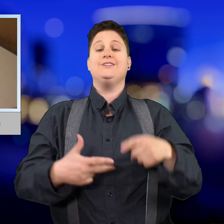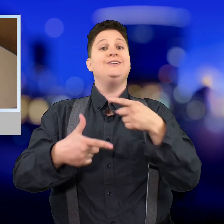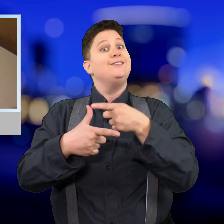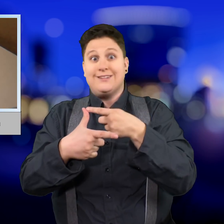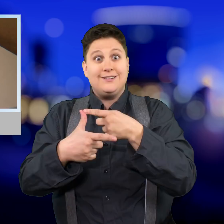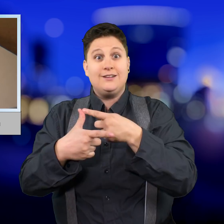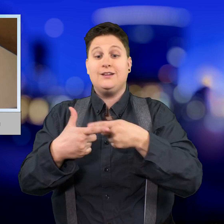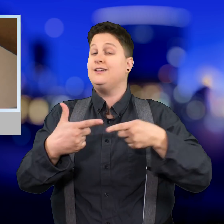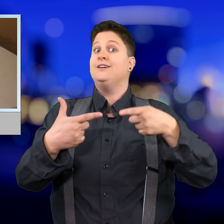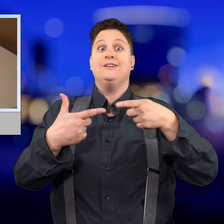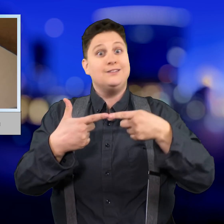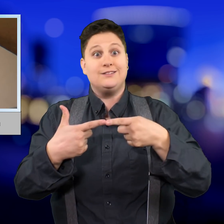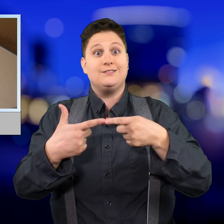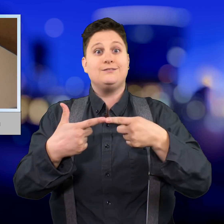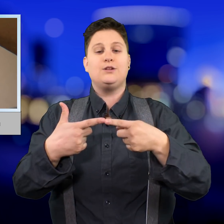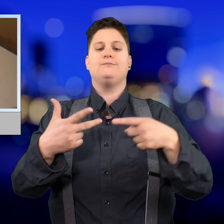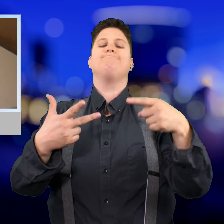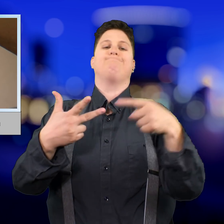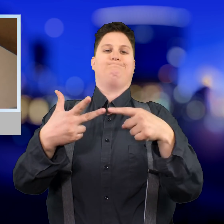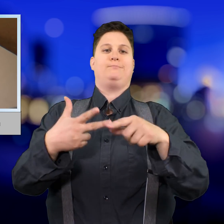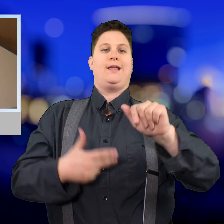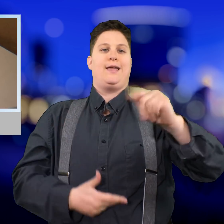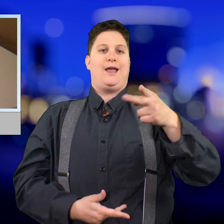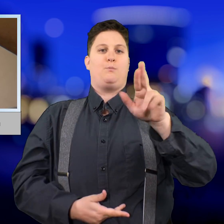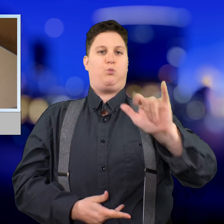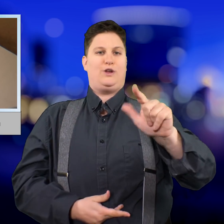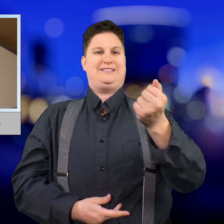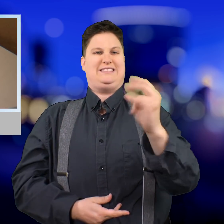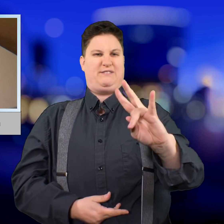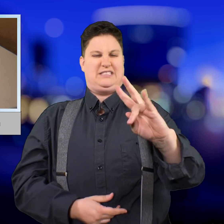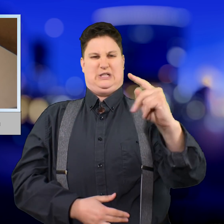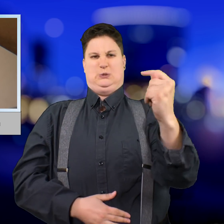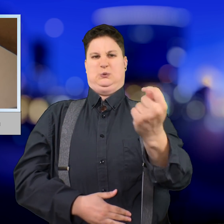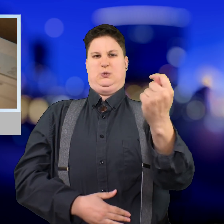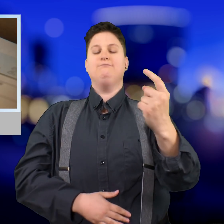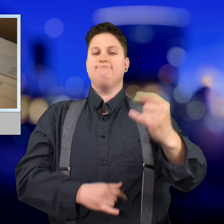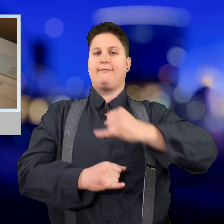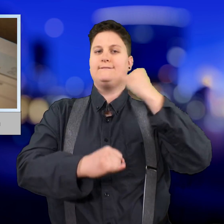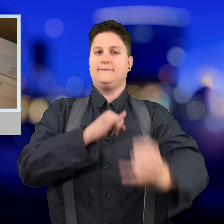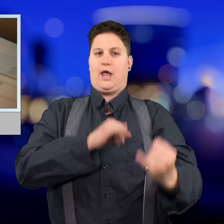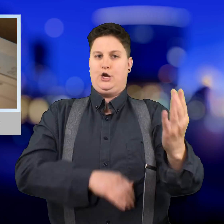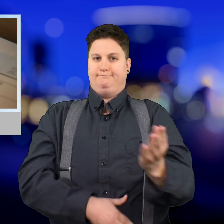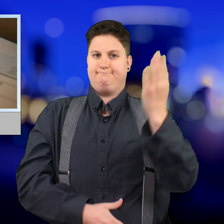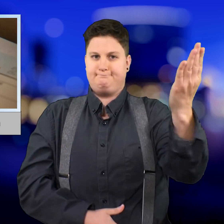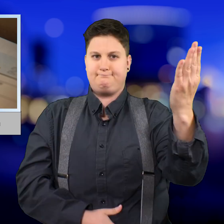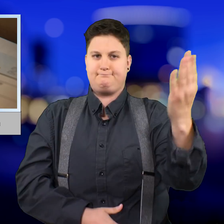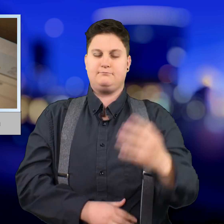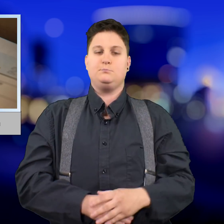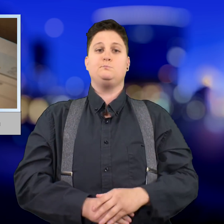So the deadline to file is April 17th this year.